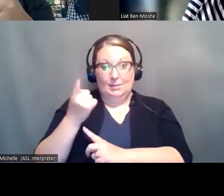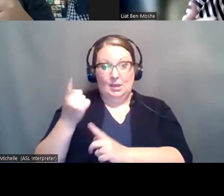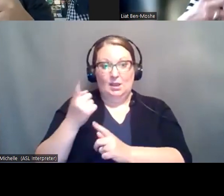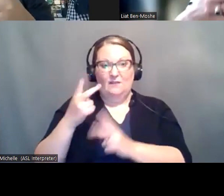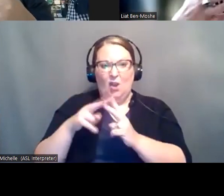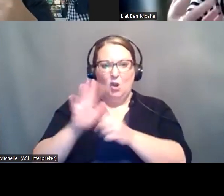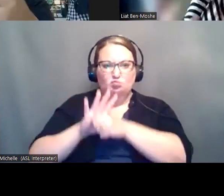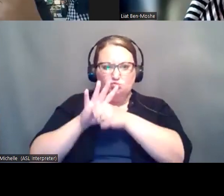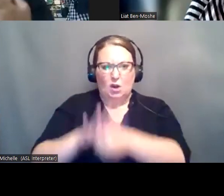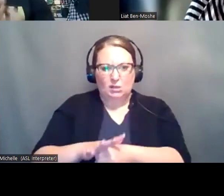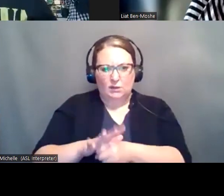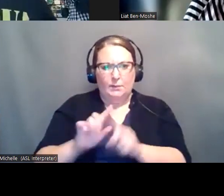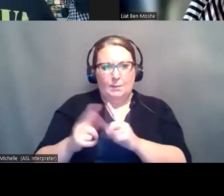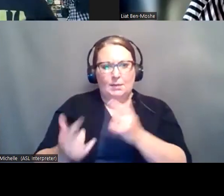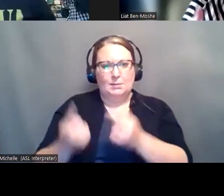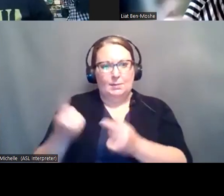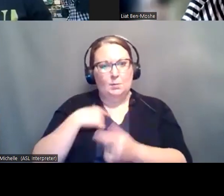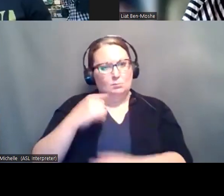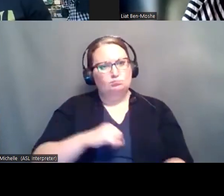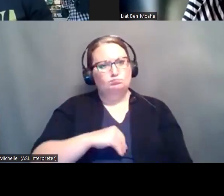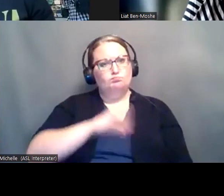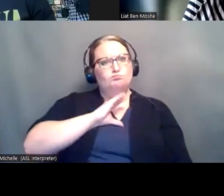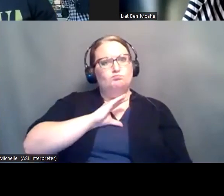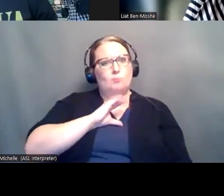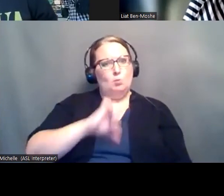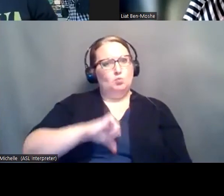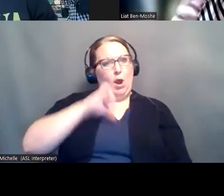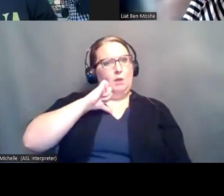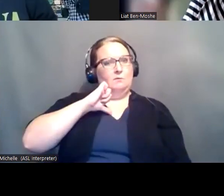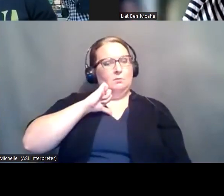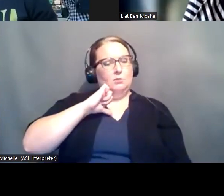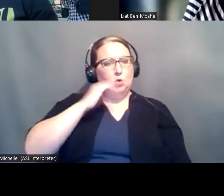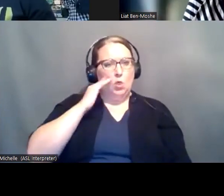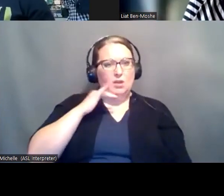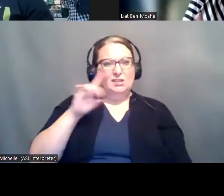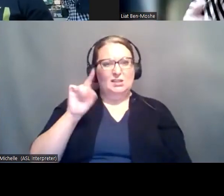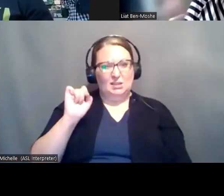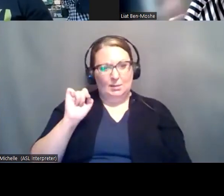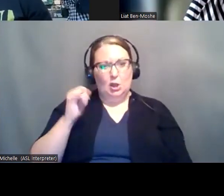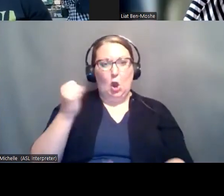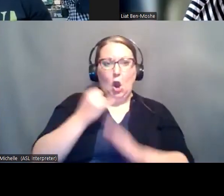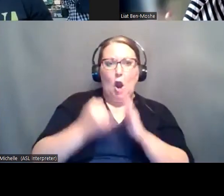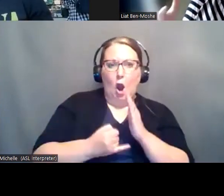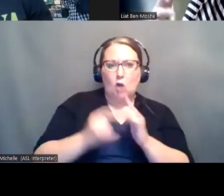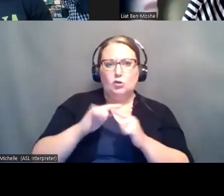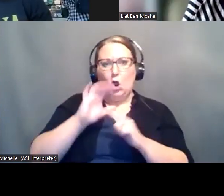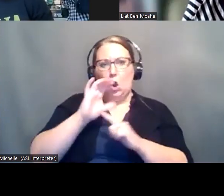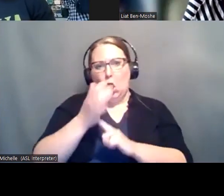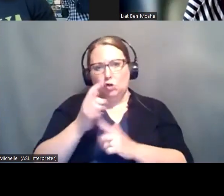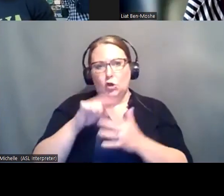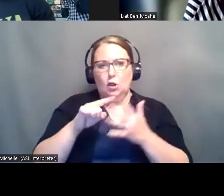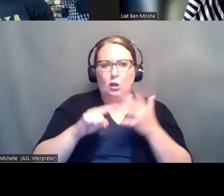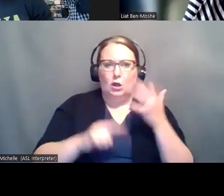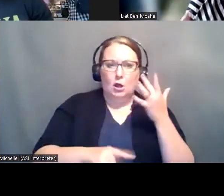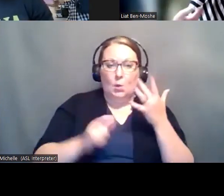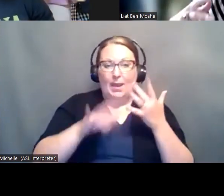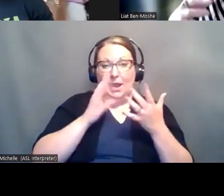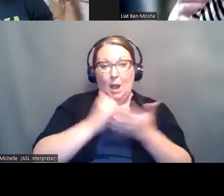but also something to maybe be prideful like, "Hey, did you know that there's disability art and culture, and we can connect you to that?"